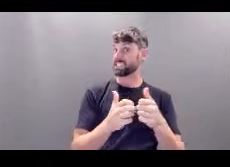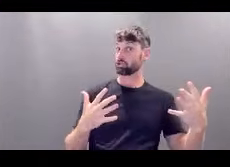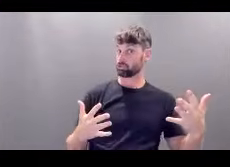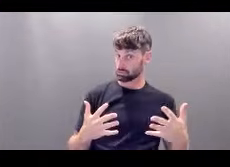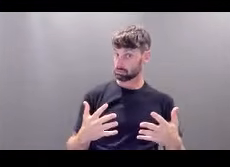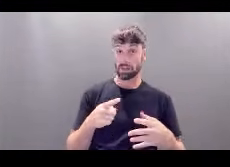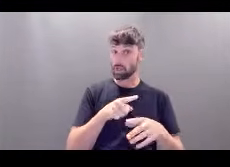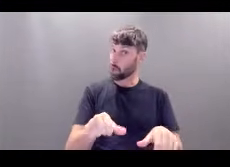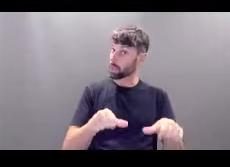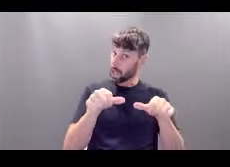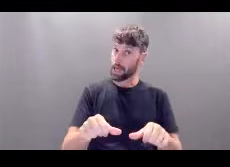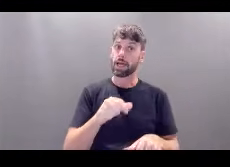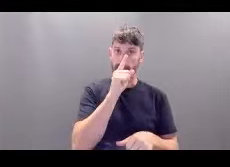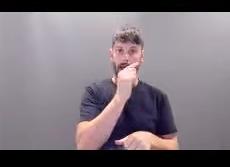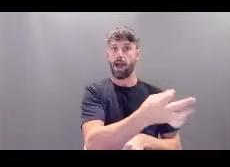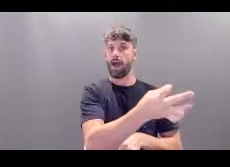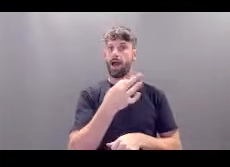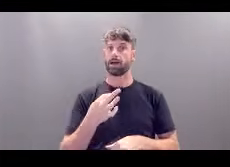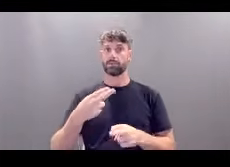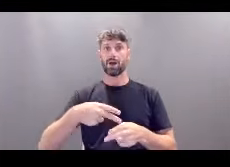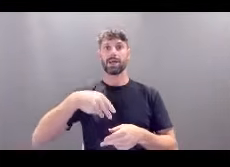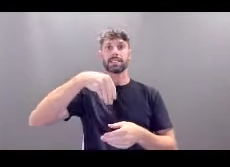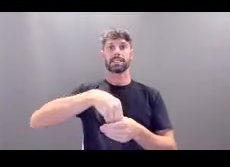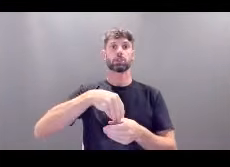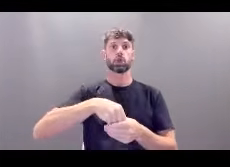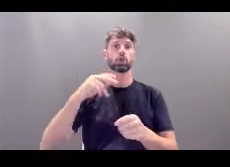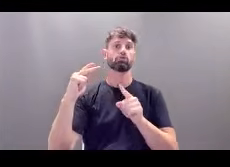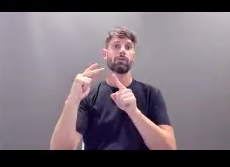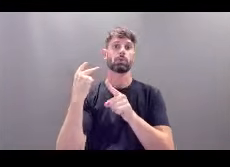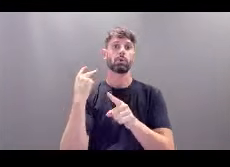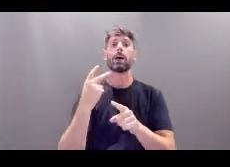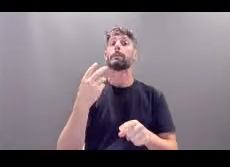for an internal review within three months of that decision.